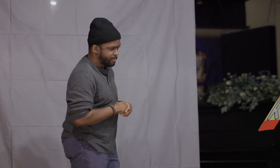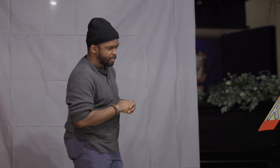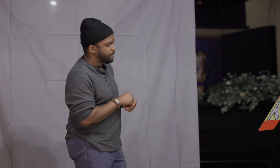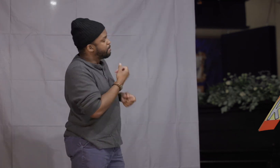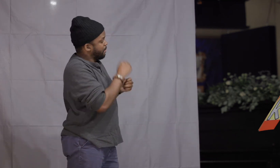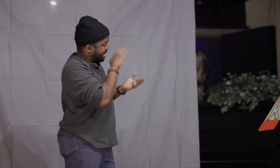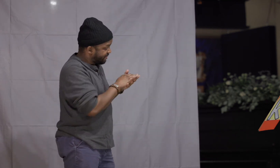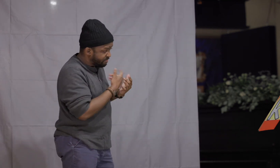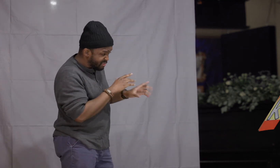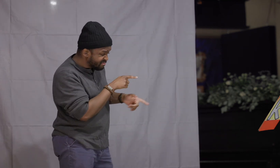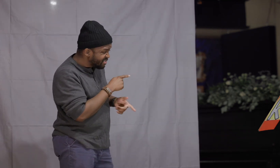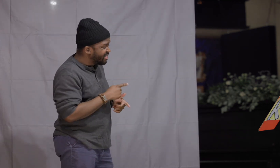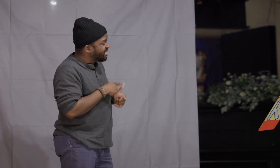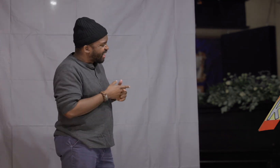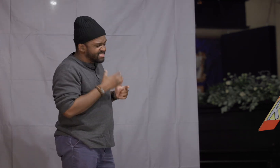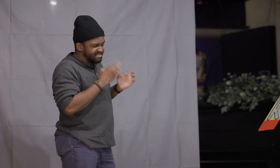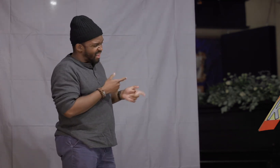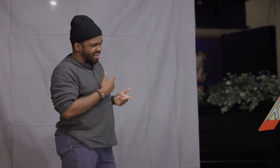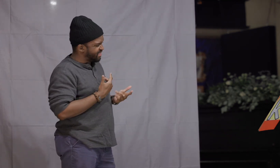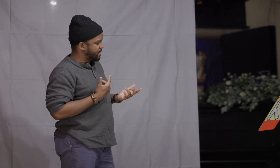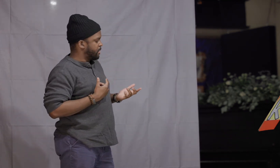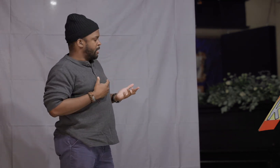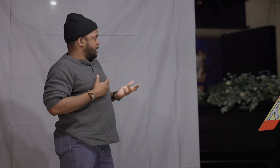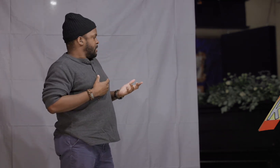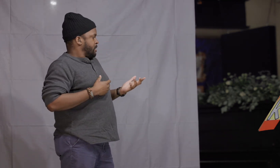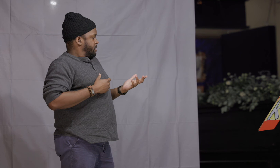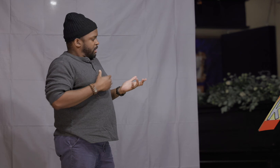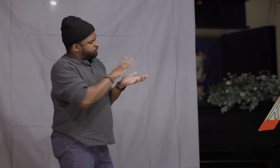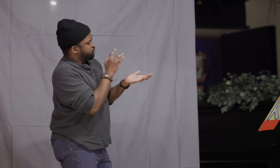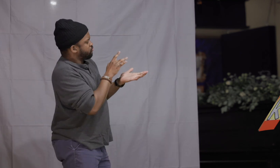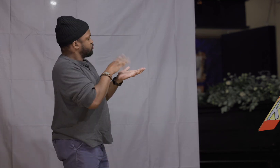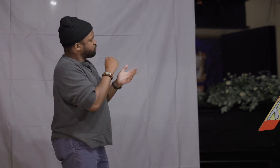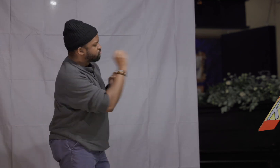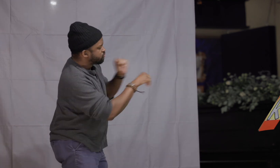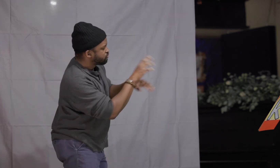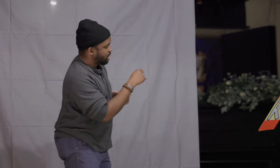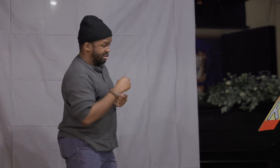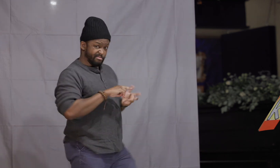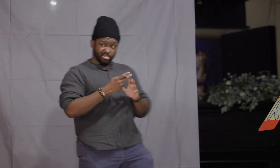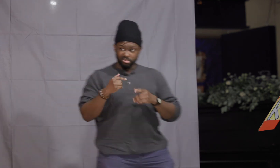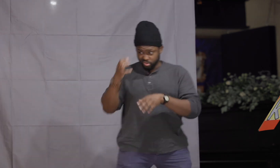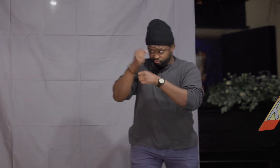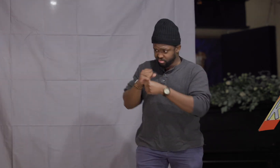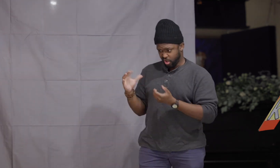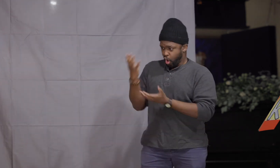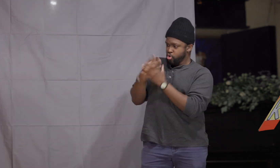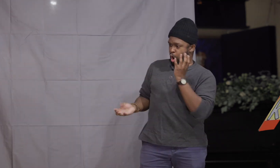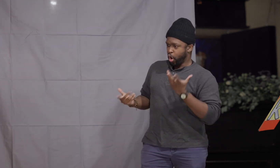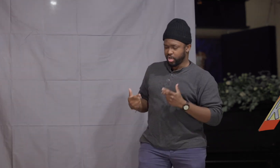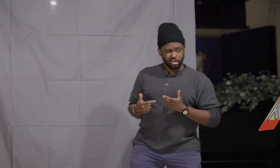Do you believe me or will you debate me?